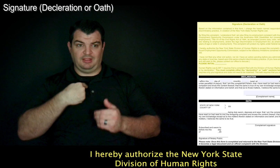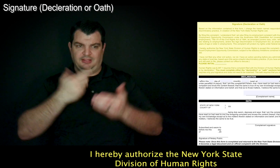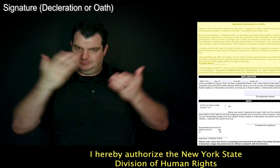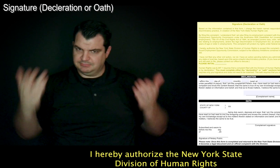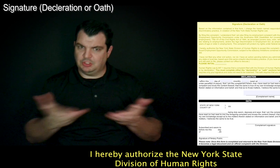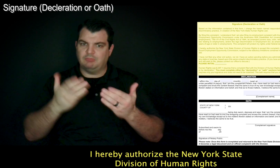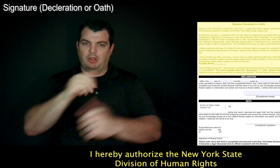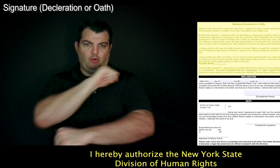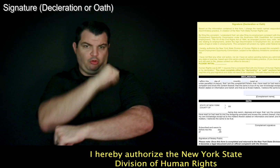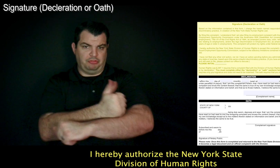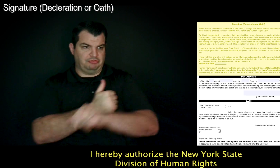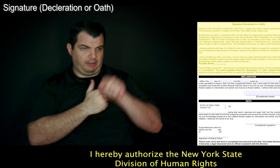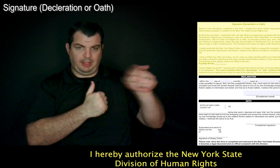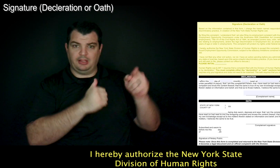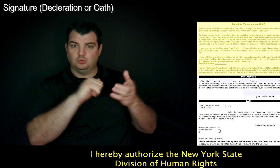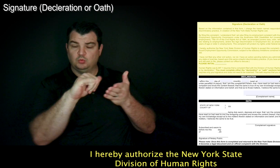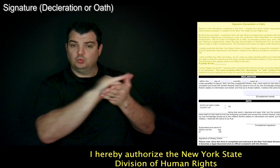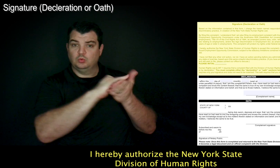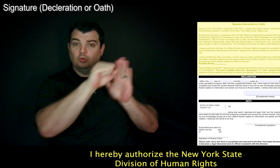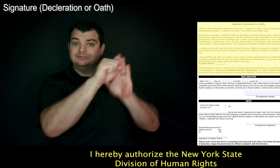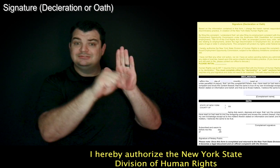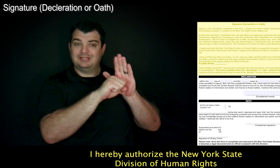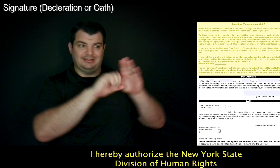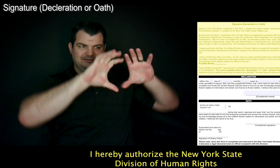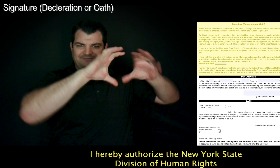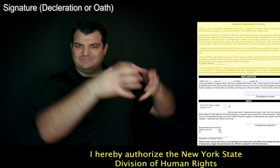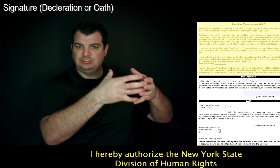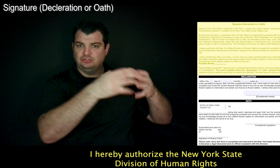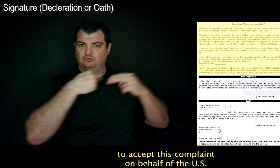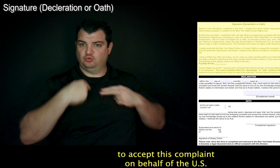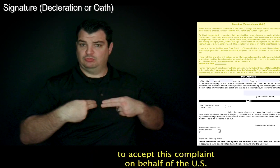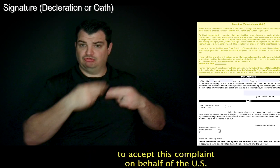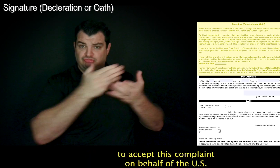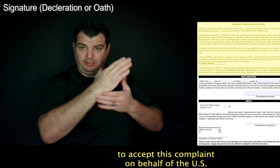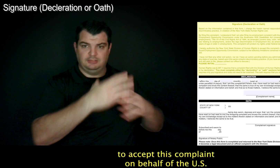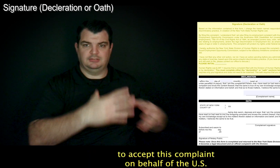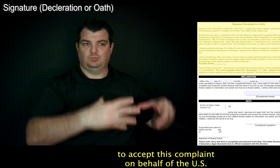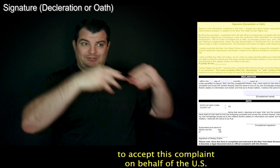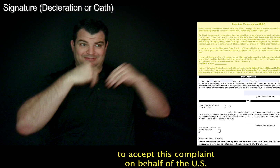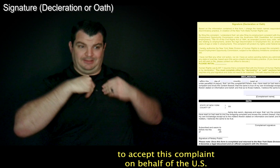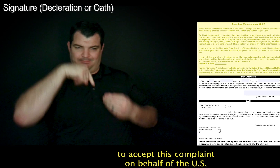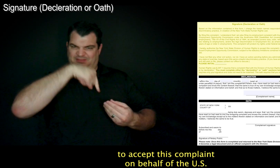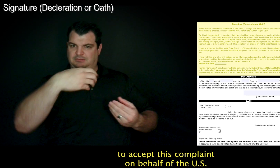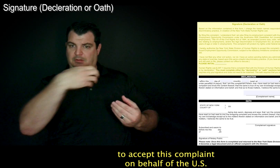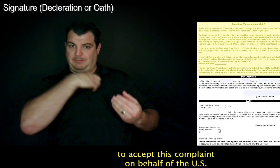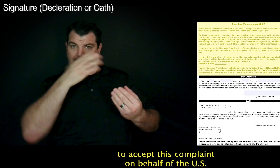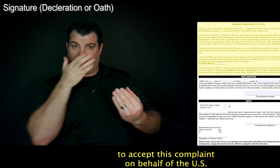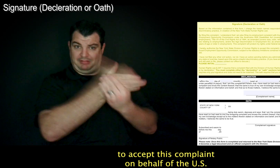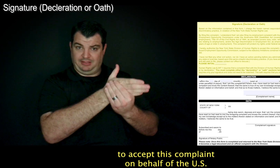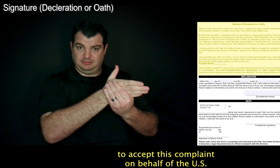I hereby authorize the New York State Division of Human Rights to accept this complaint on behalf of the U.S.